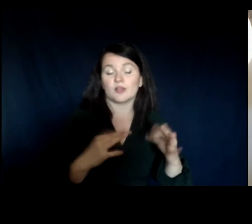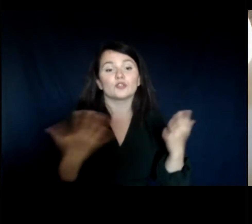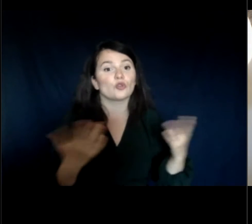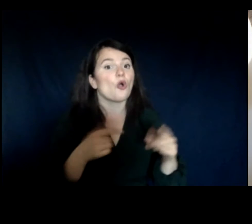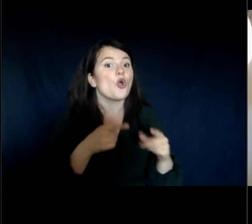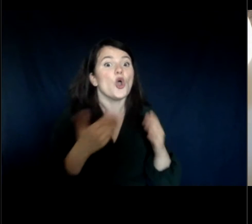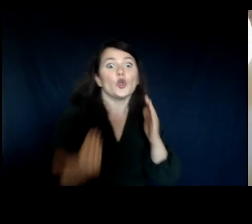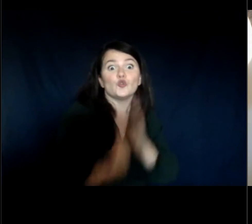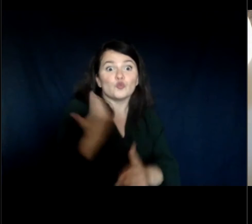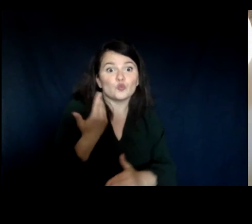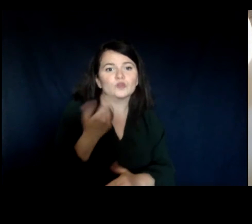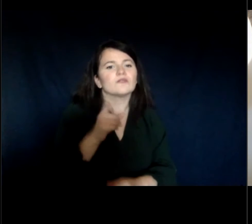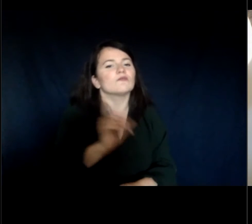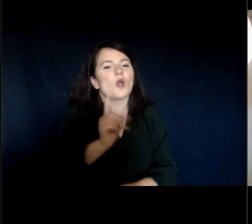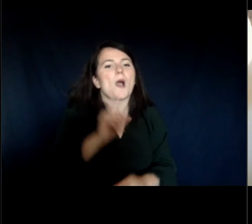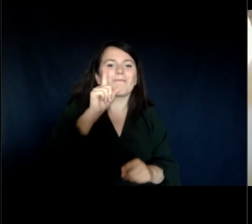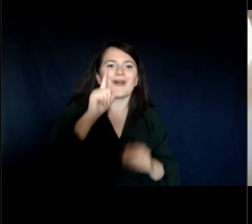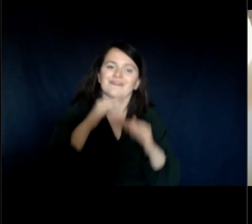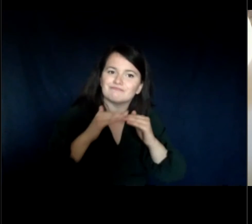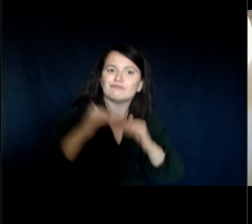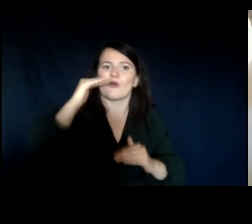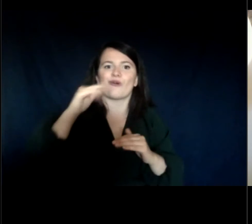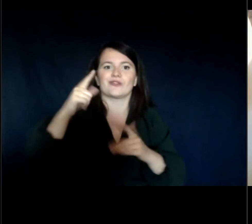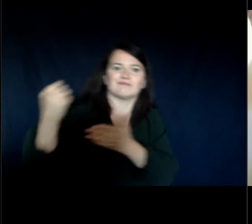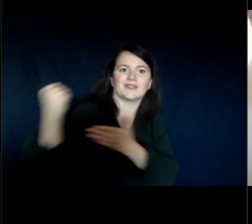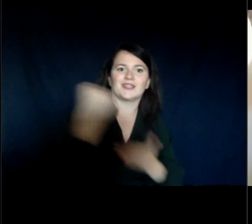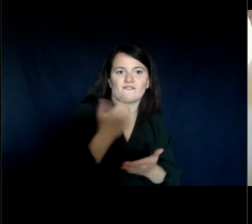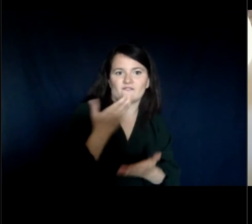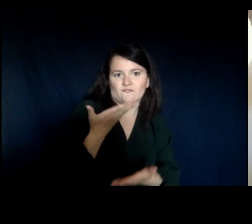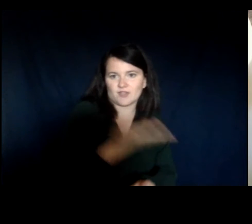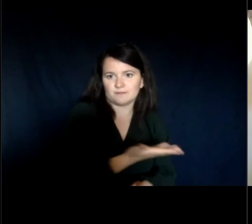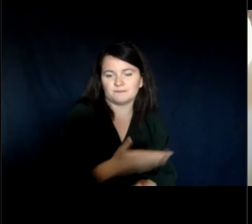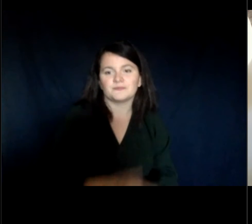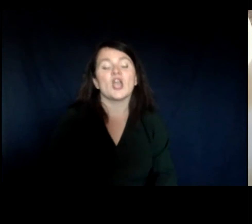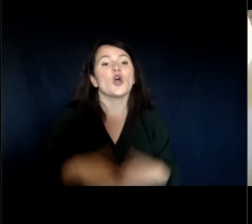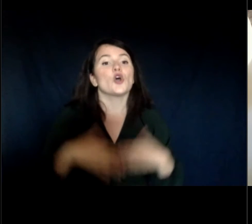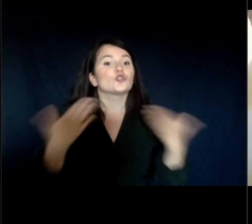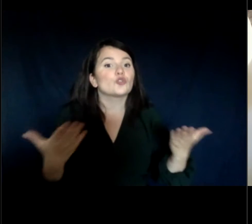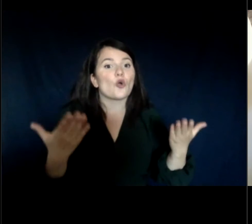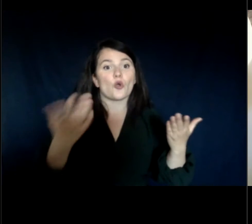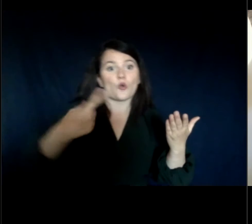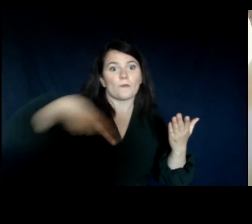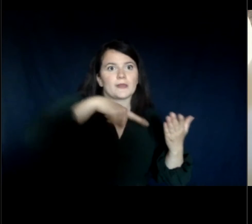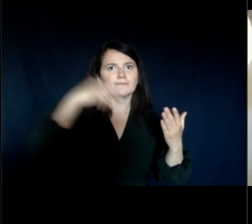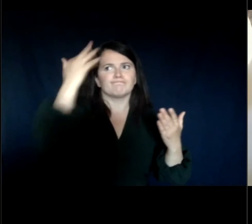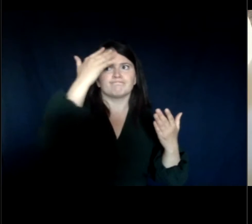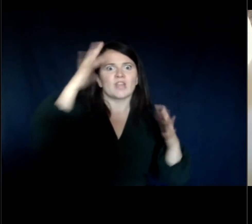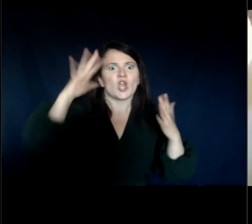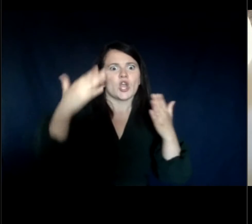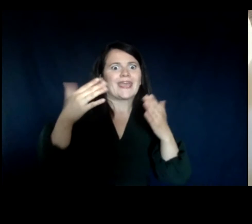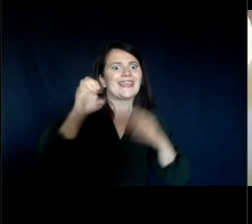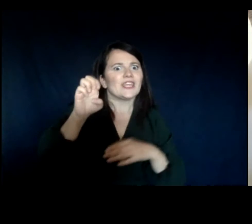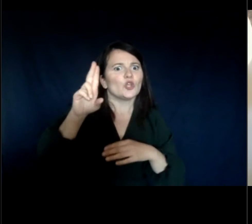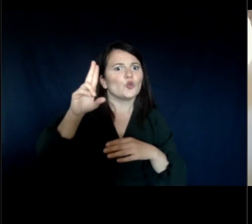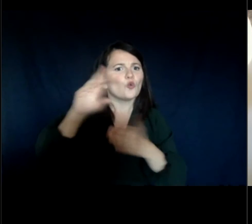regarding the new flexibility in EU funds and how can we make the most of it to support persons with disabilities